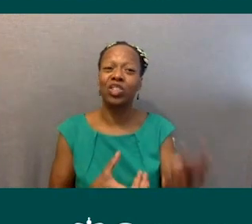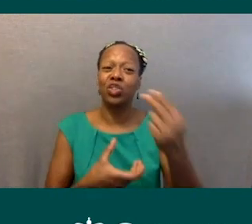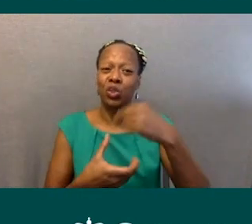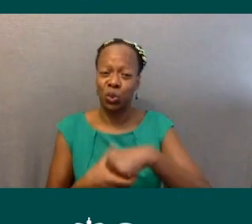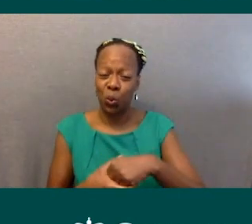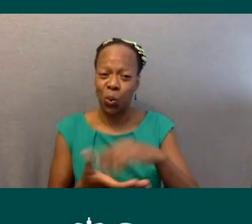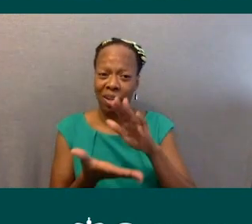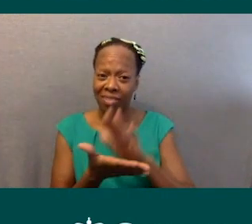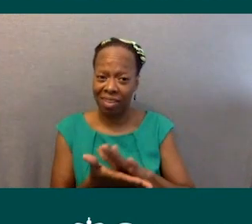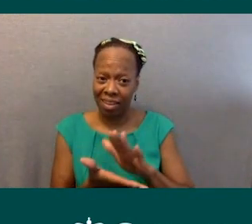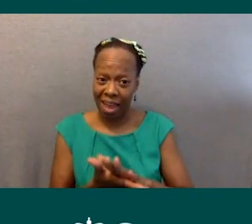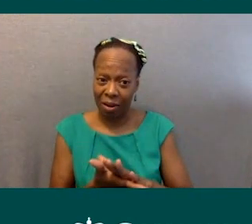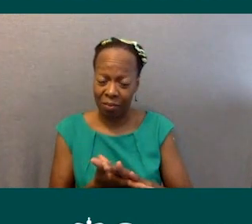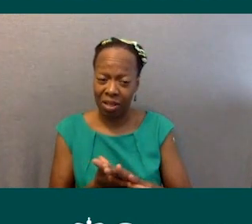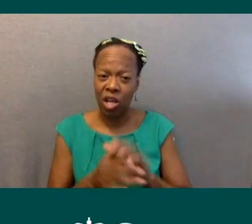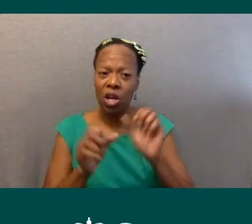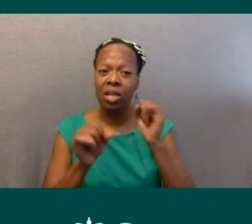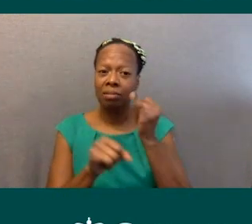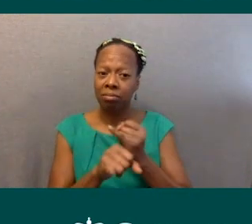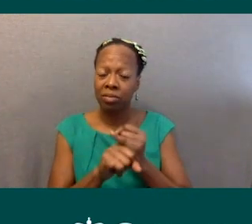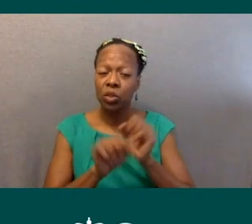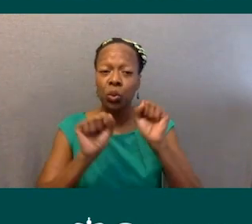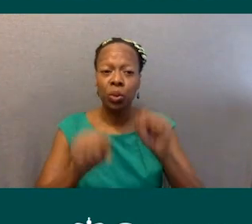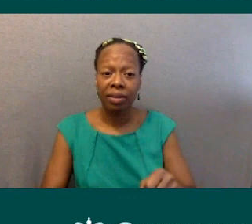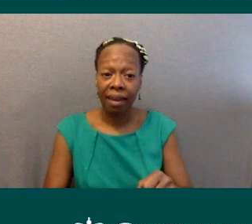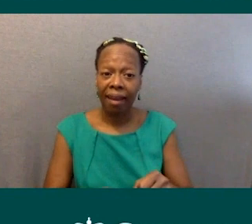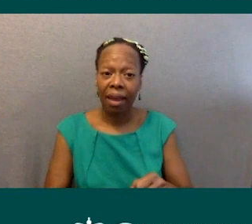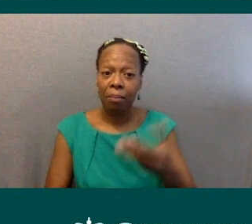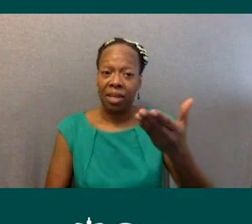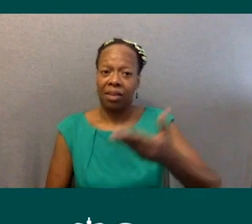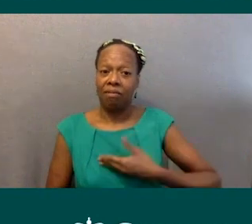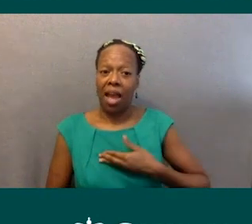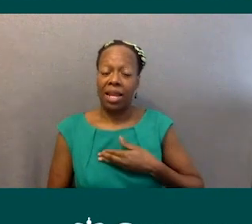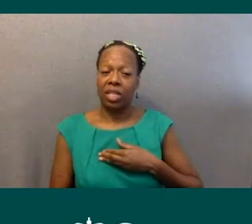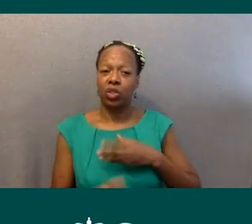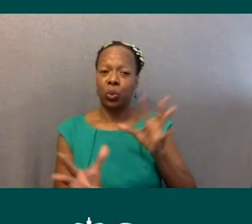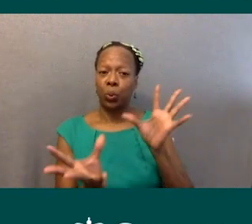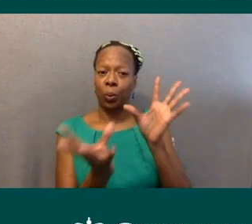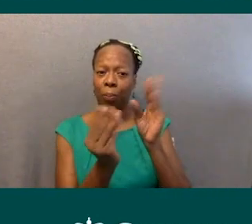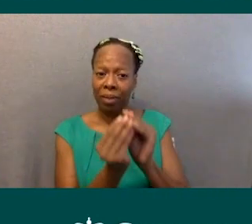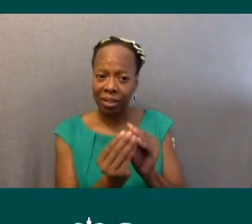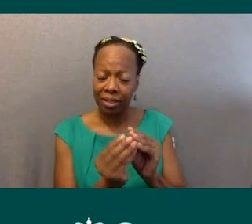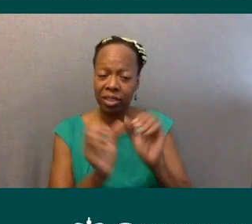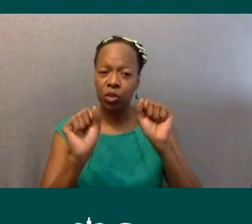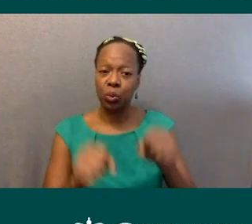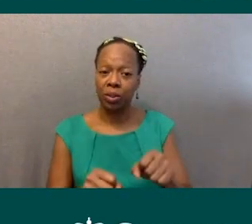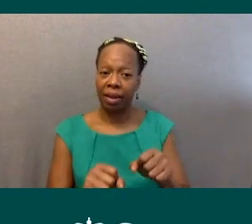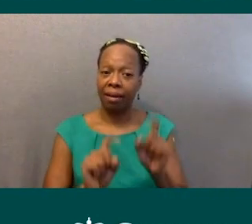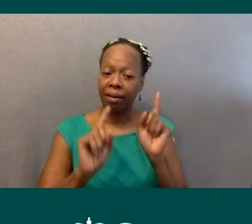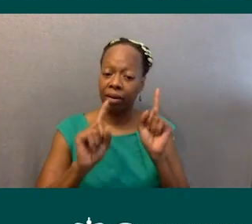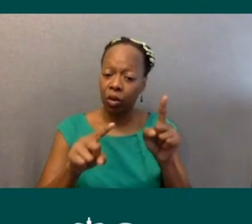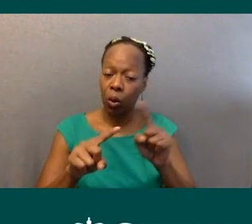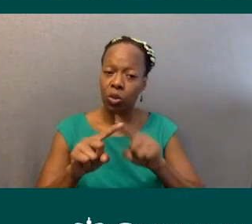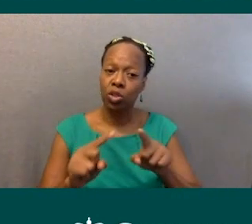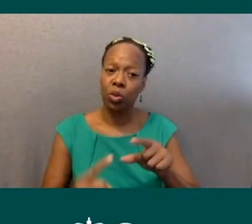you can attend various seminars, and also you have member ability,